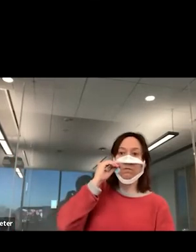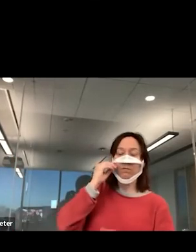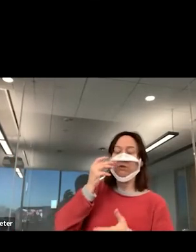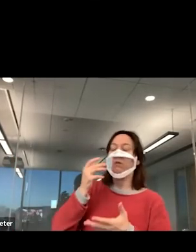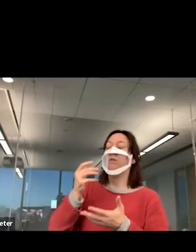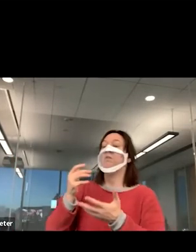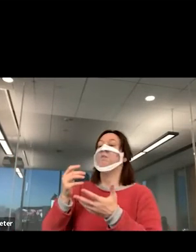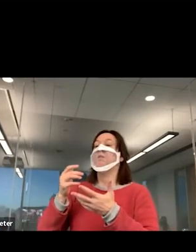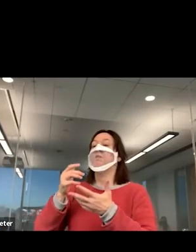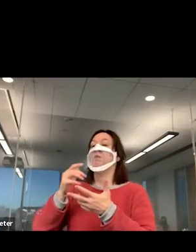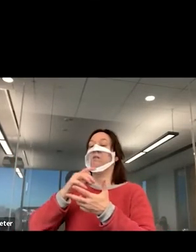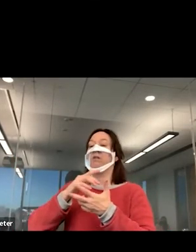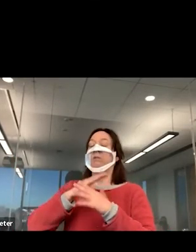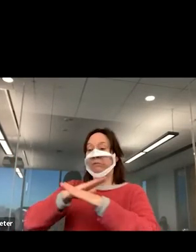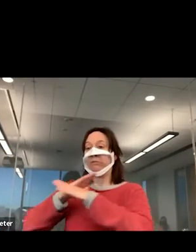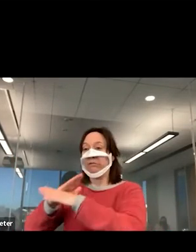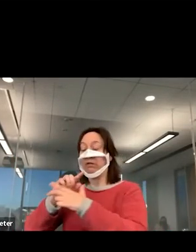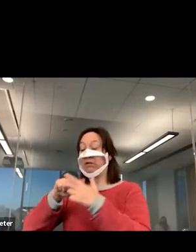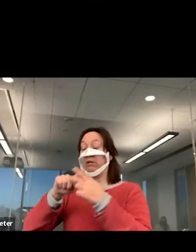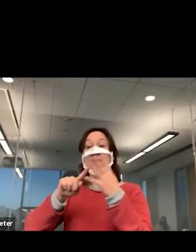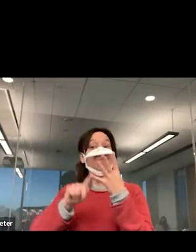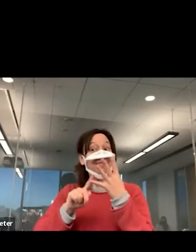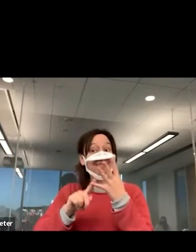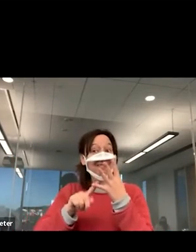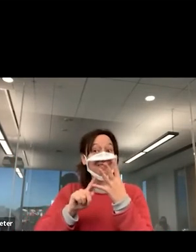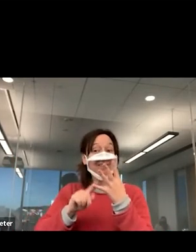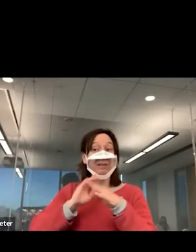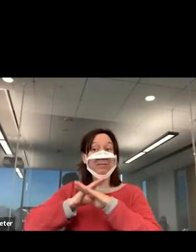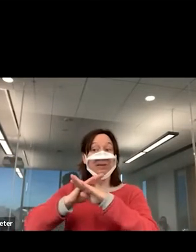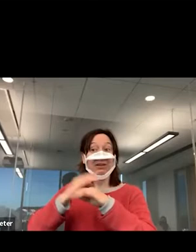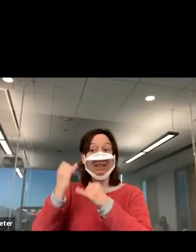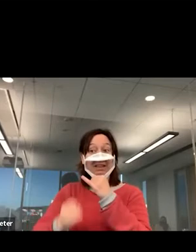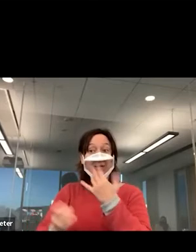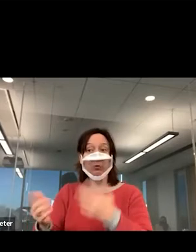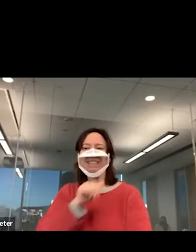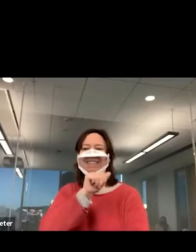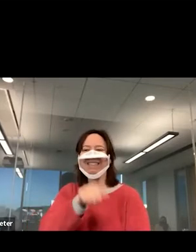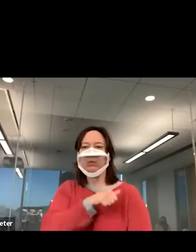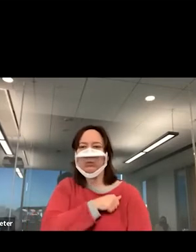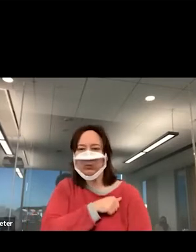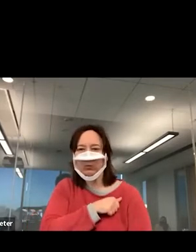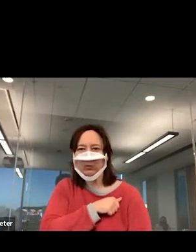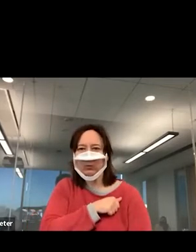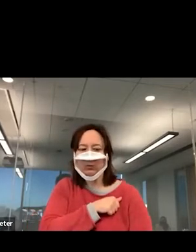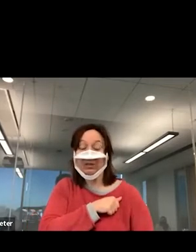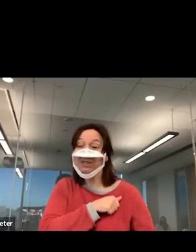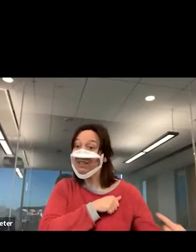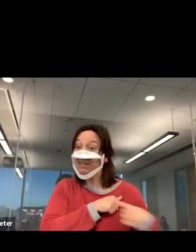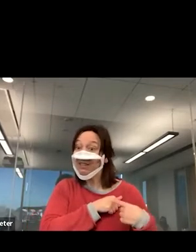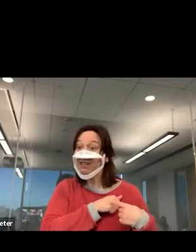there's also attitudinal barriers and that's that's really the most difficult um the most